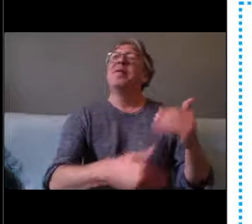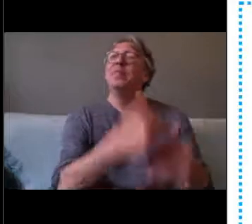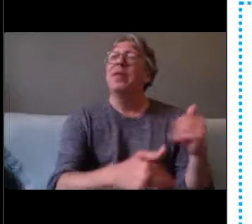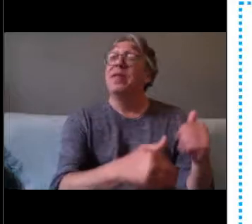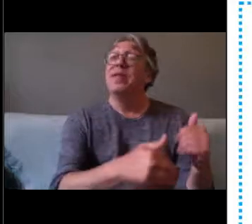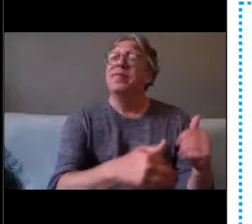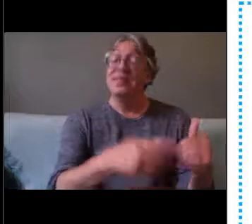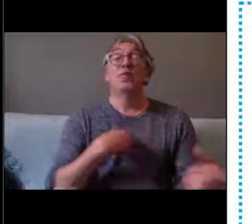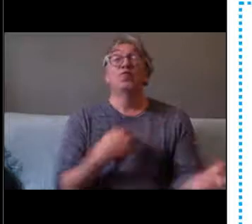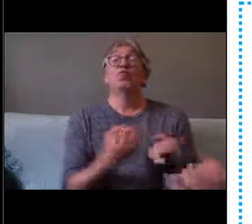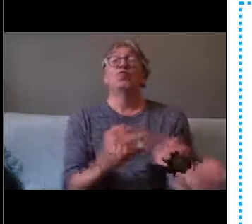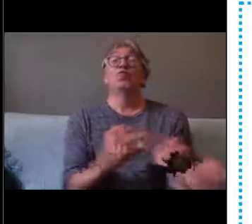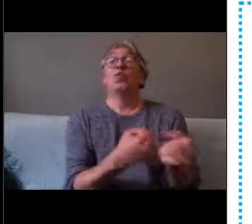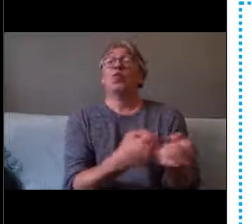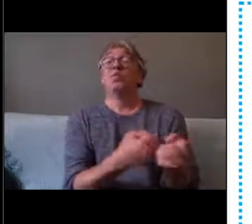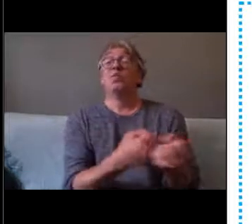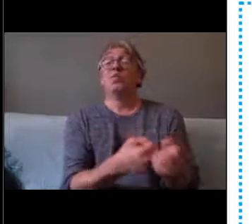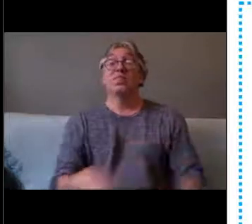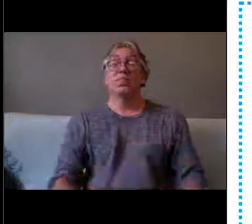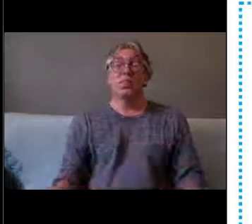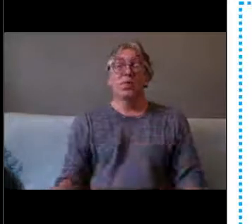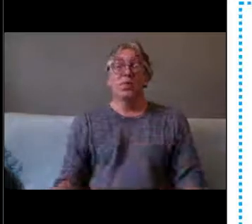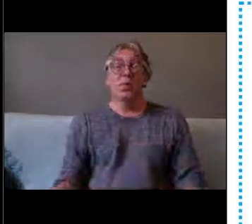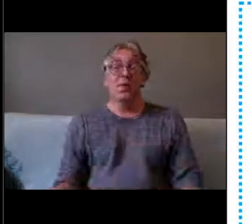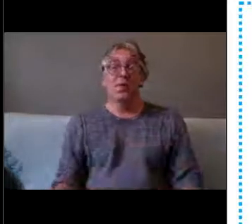for persons with disabilities, disability inclusion,